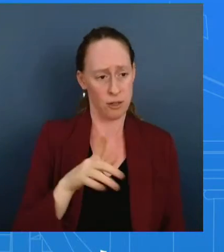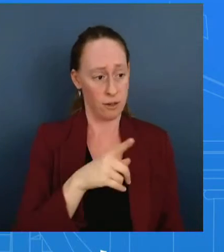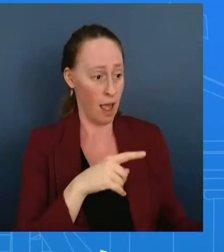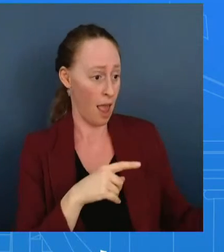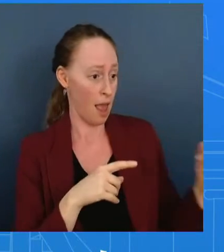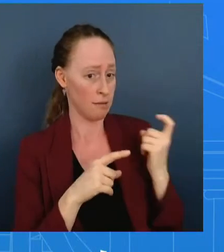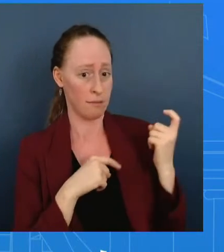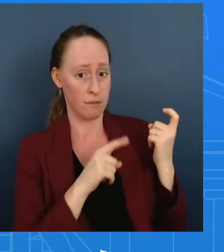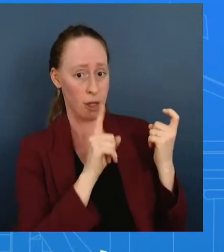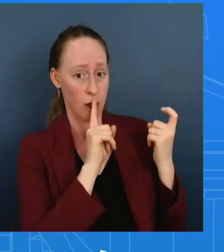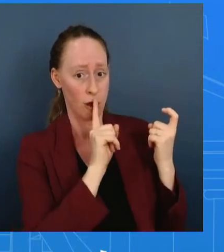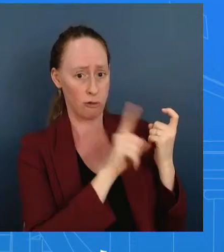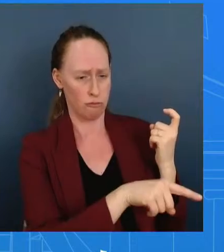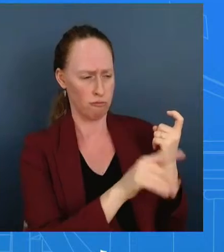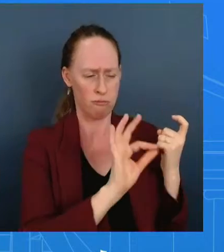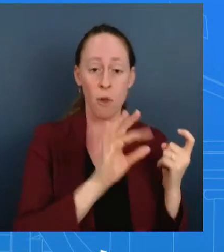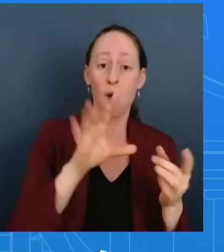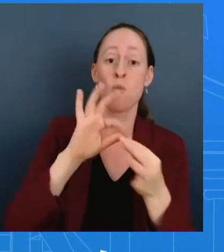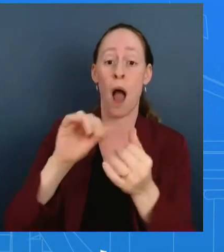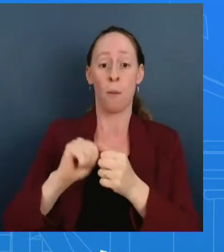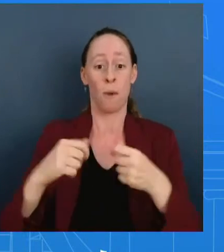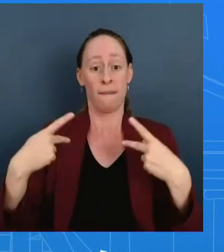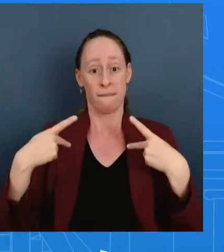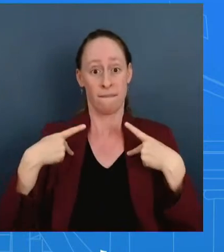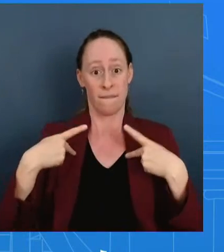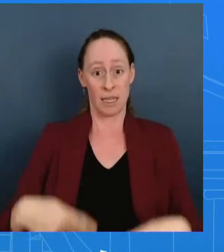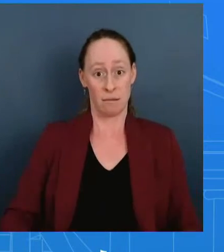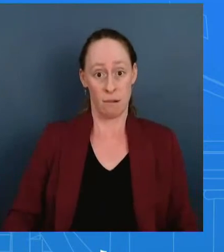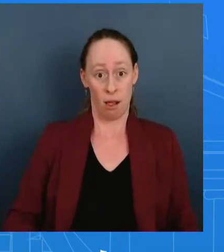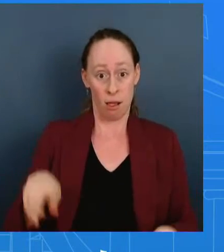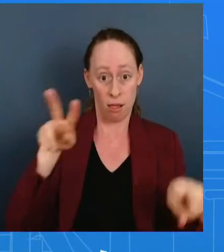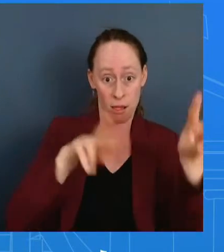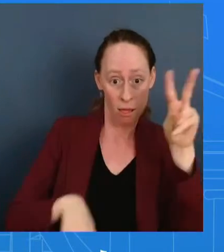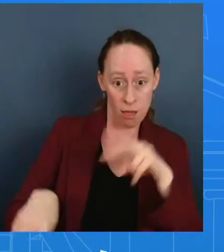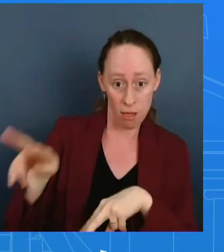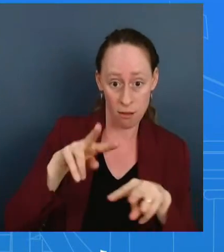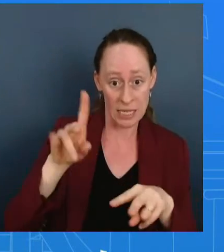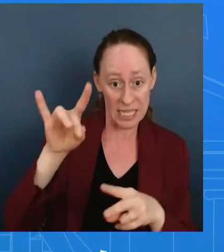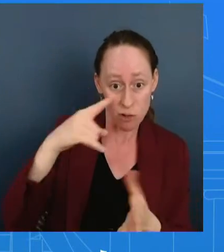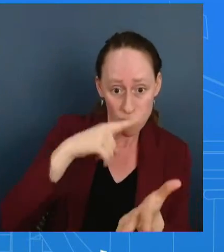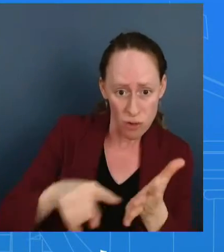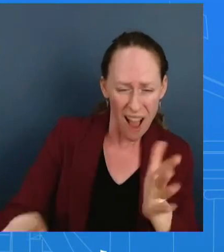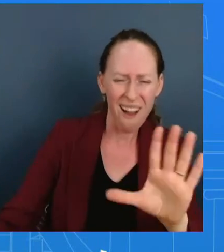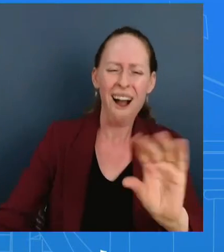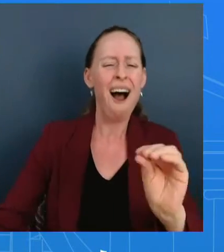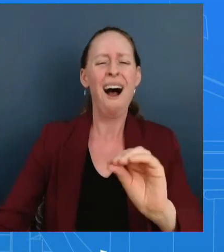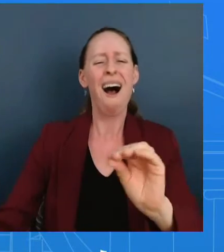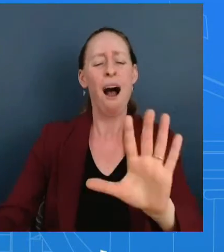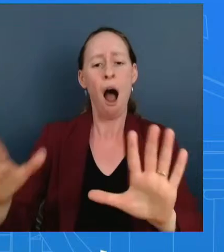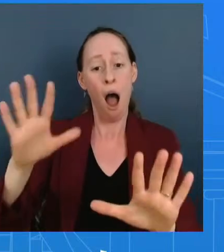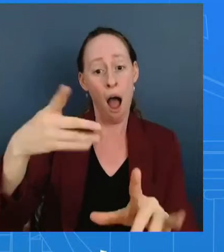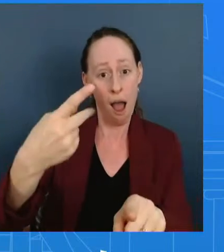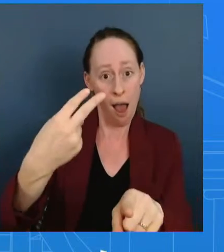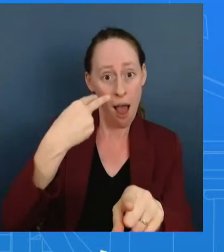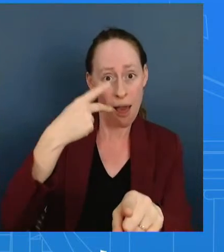And then somebody else asked me, "Was there a check-in?" I did not mean to steer anybody wrong. I was still thinking about the medical exam.